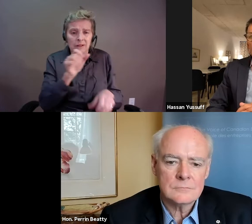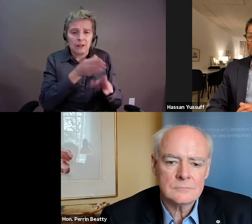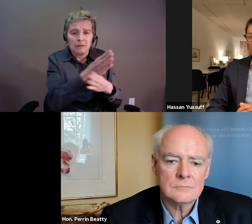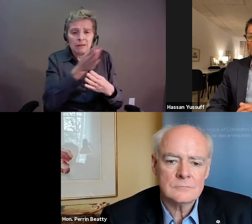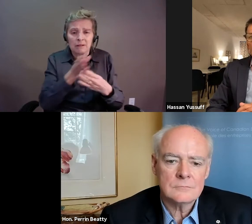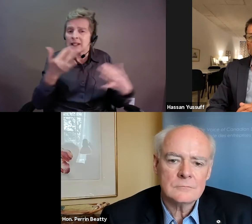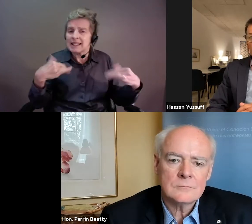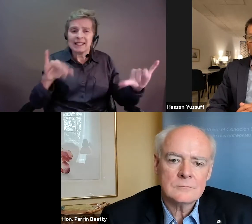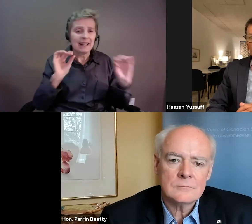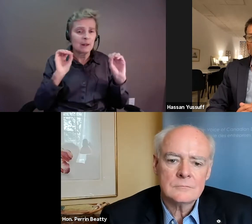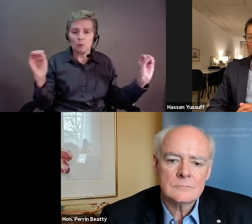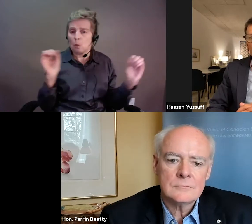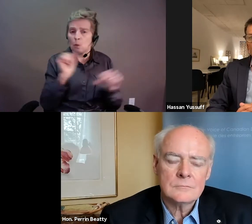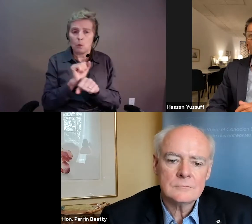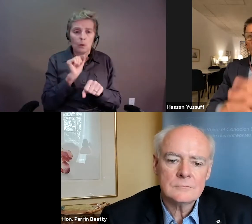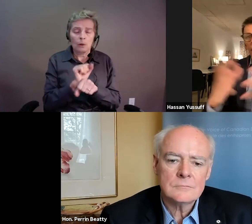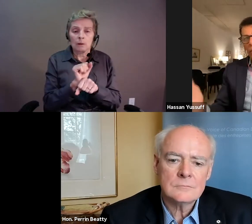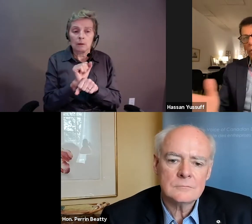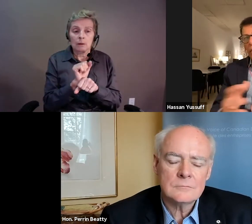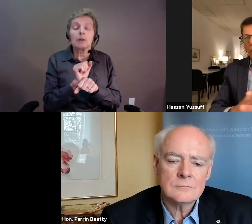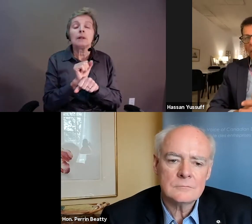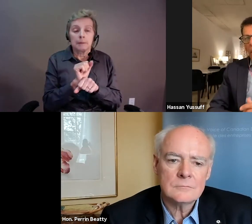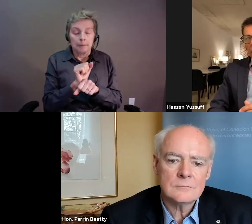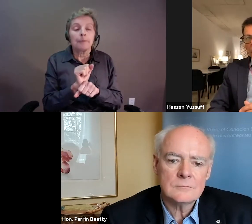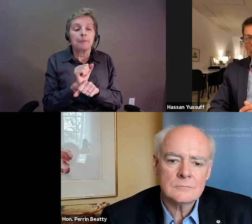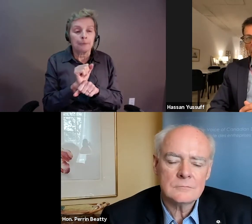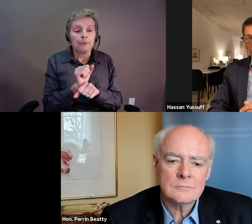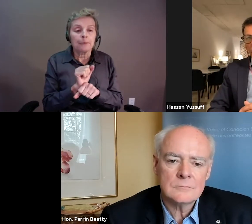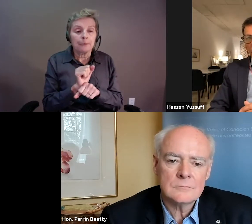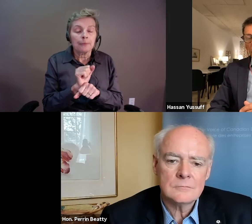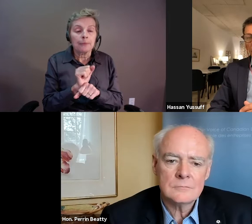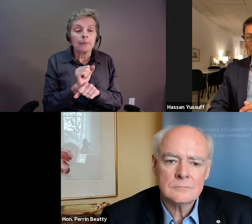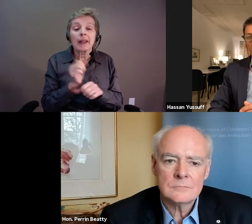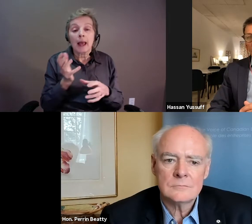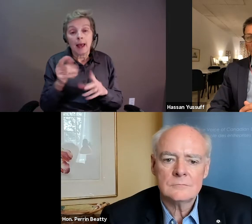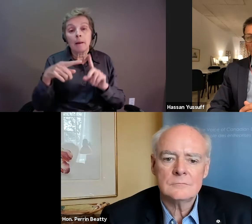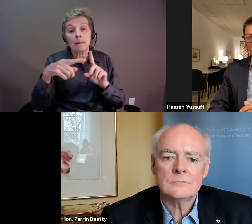And of course, among them, of course, the workers with disability who, of course,